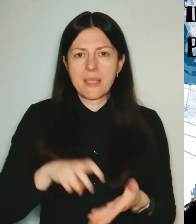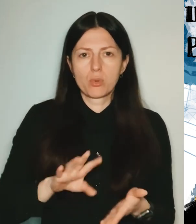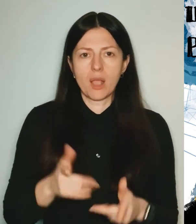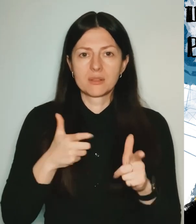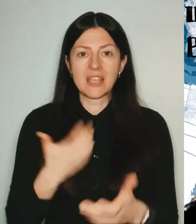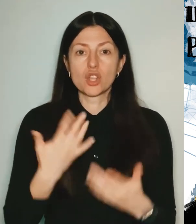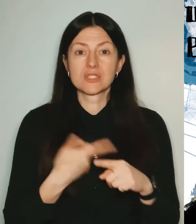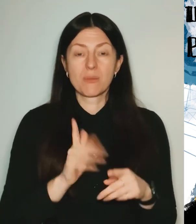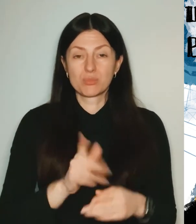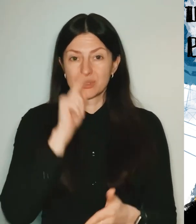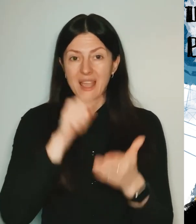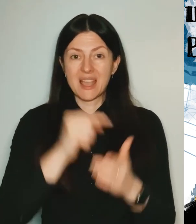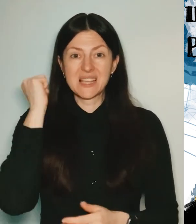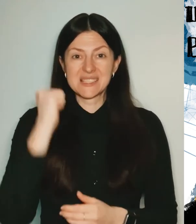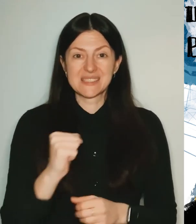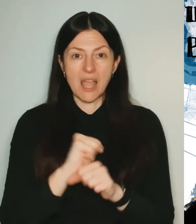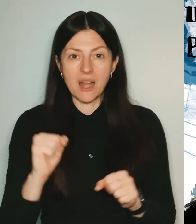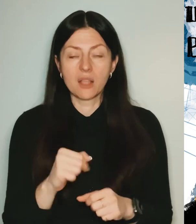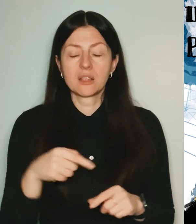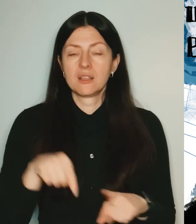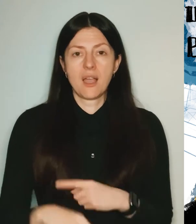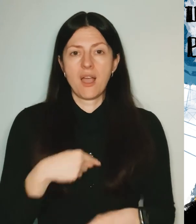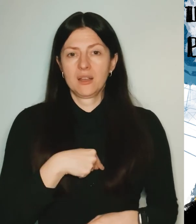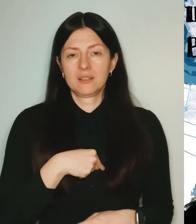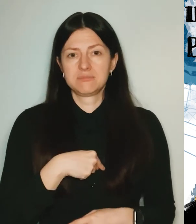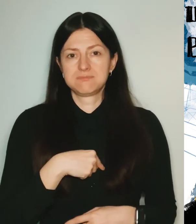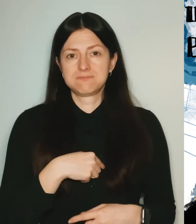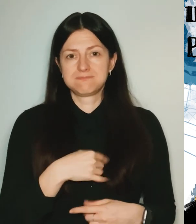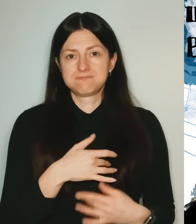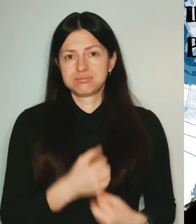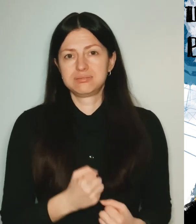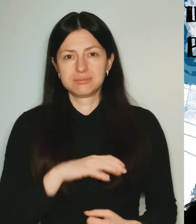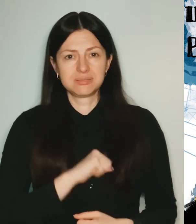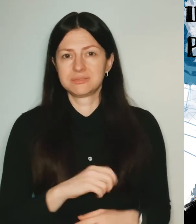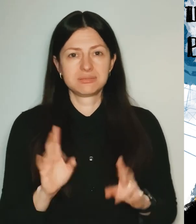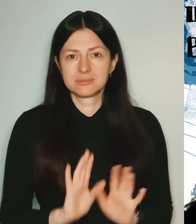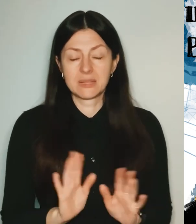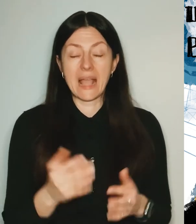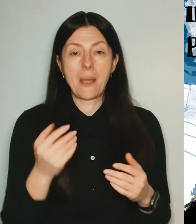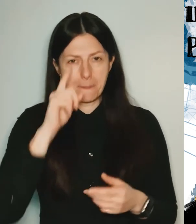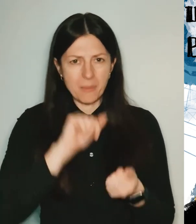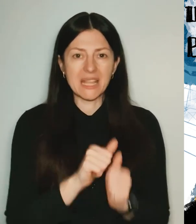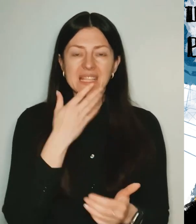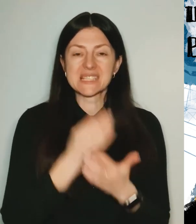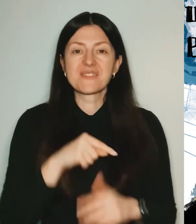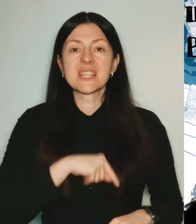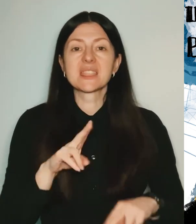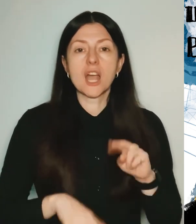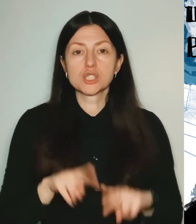If that be a missile in my home - not to be discouraged and remember my intention that I’m having now.